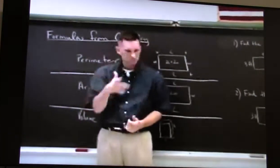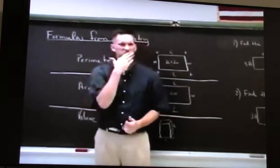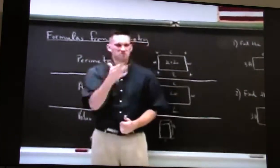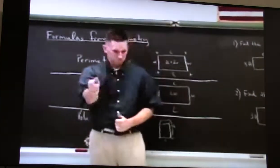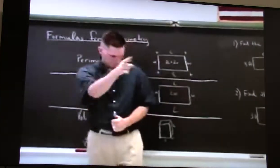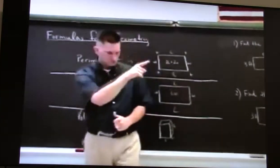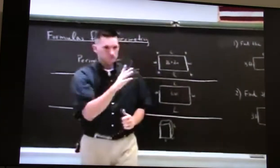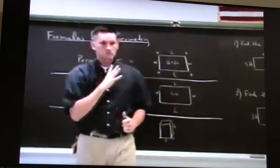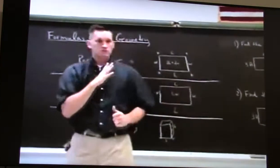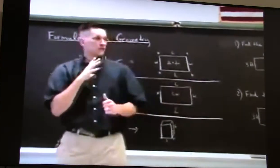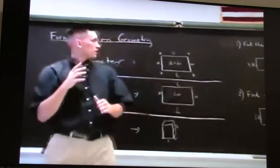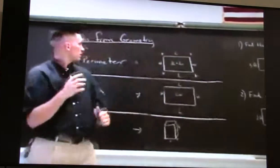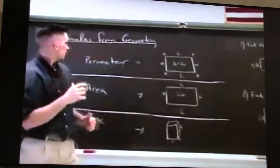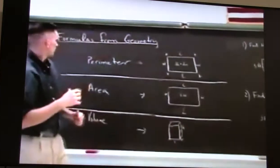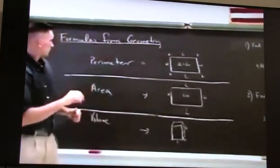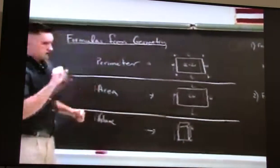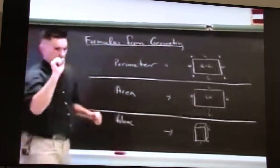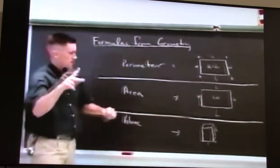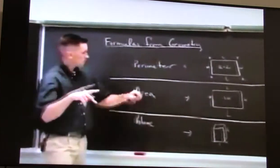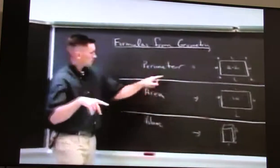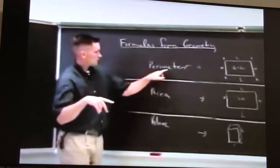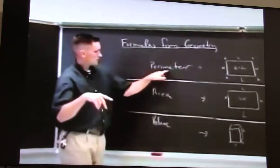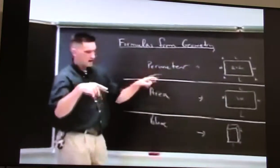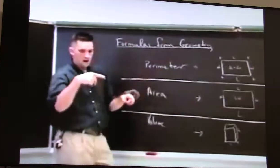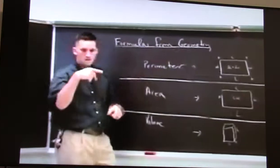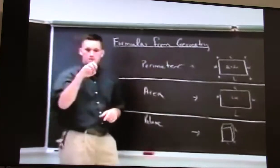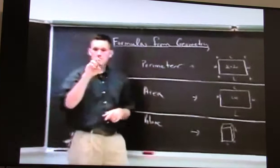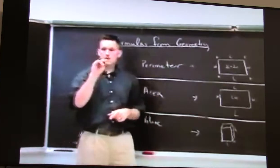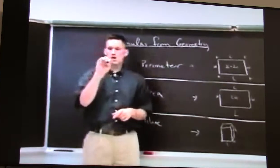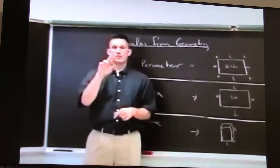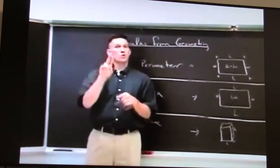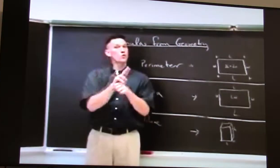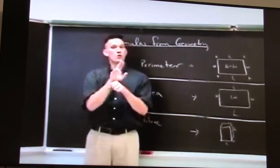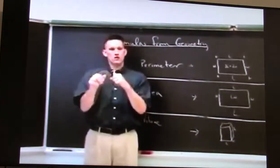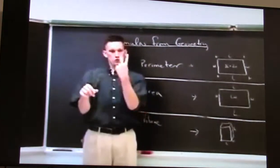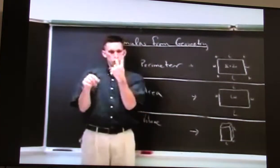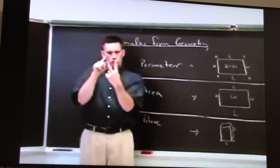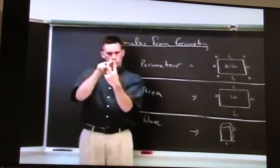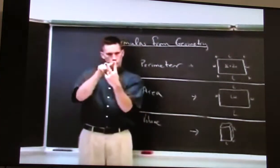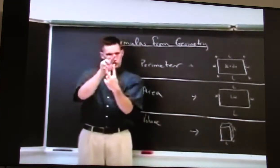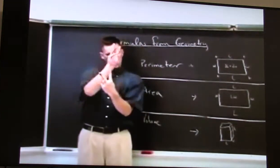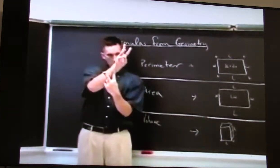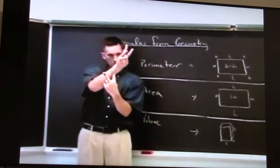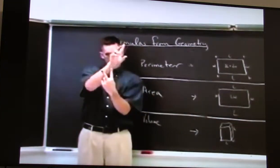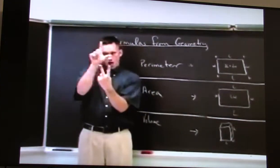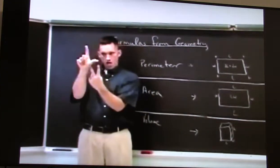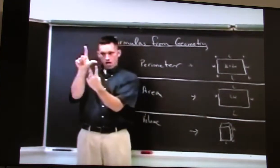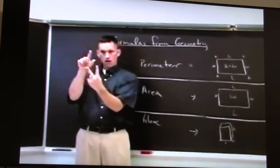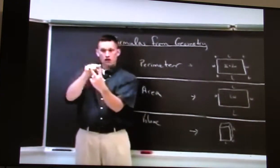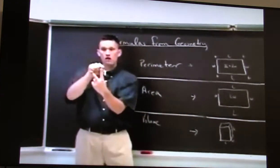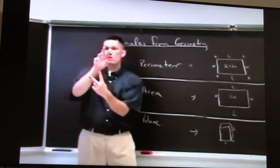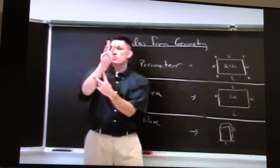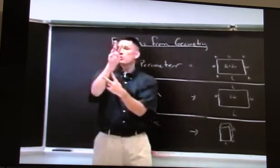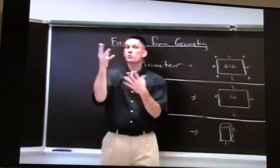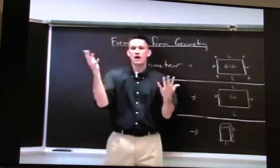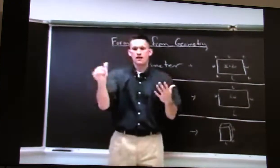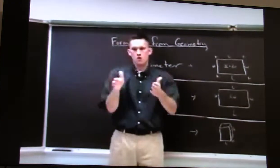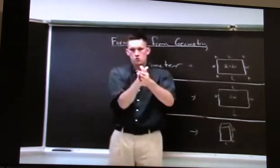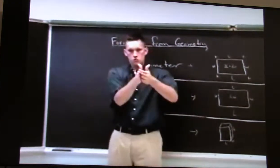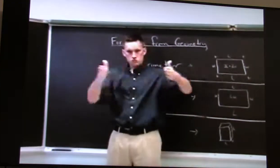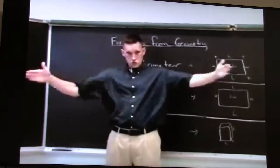Your trying to figure out how much of, "(Team assistance: like a full cube)" like your tying